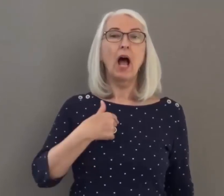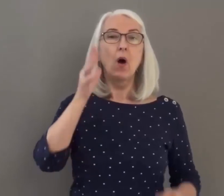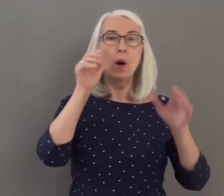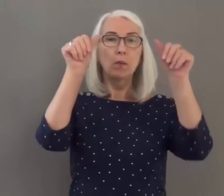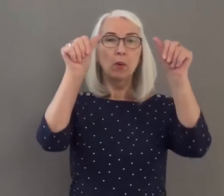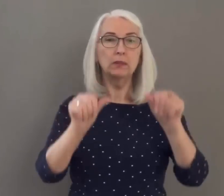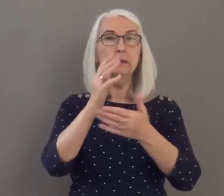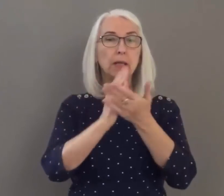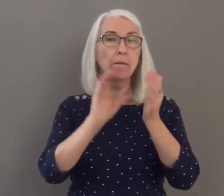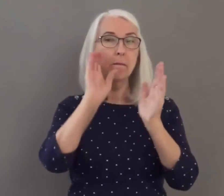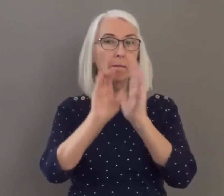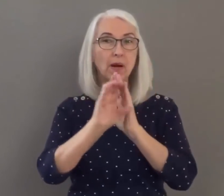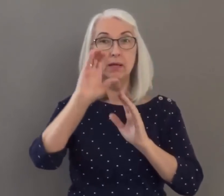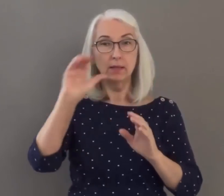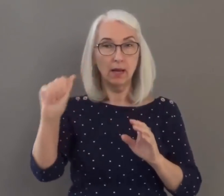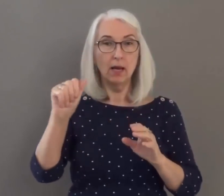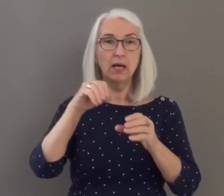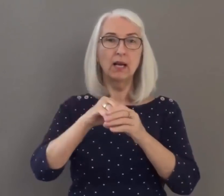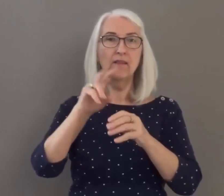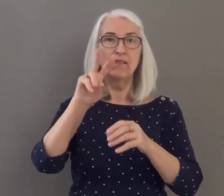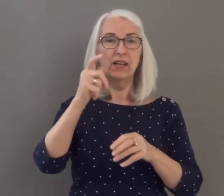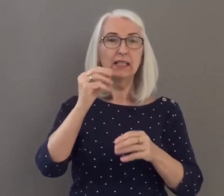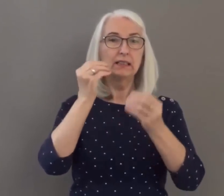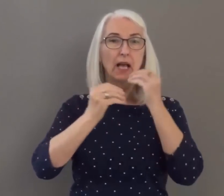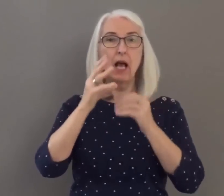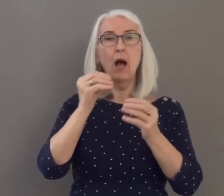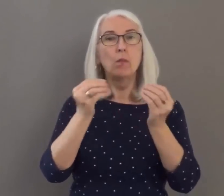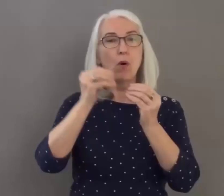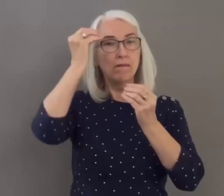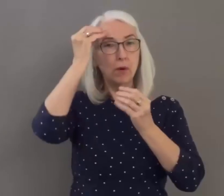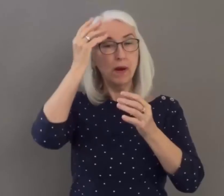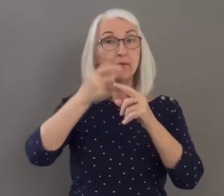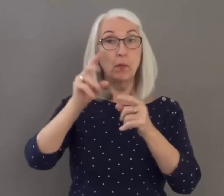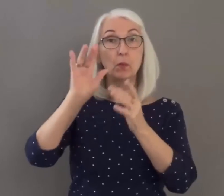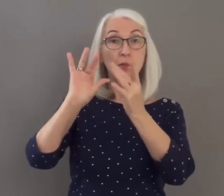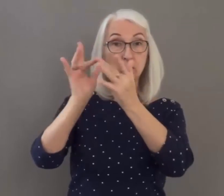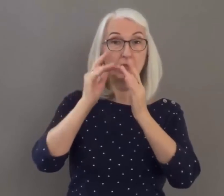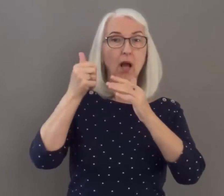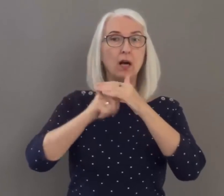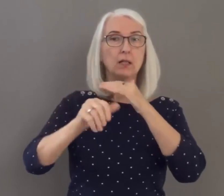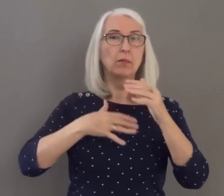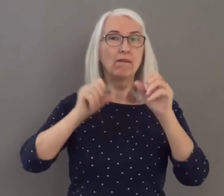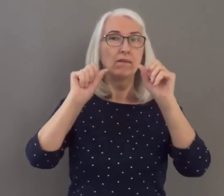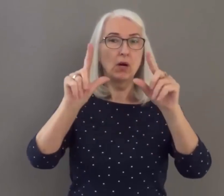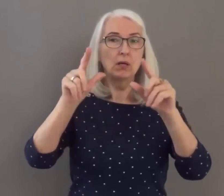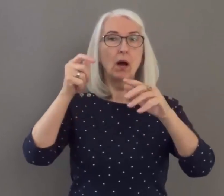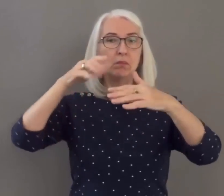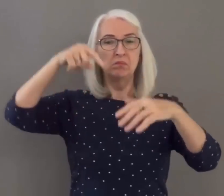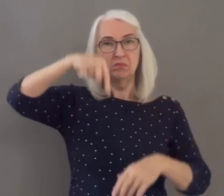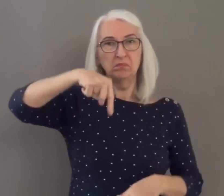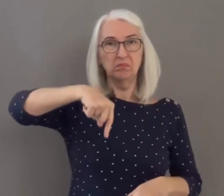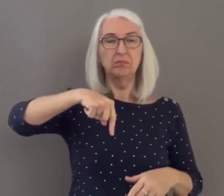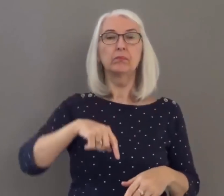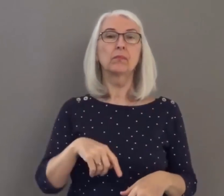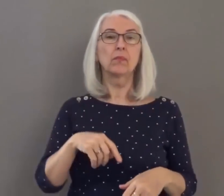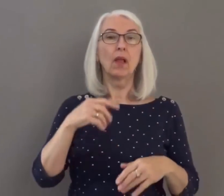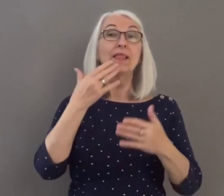I will post some images of calcium in vegan diet and more information from websites under my vlog below.